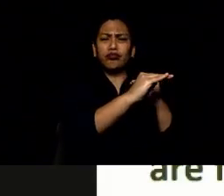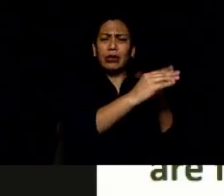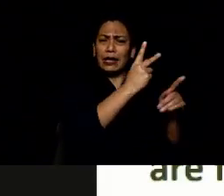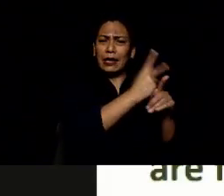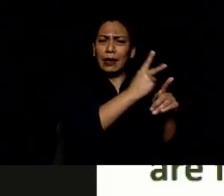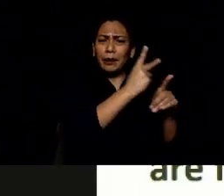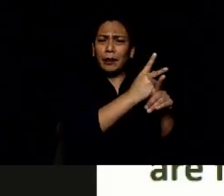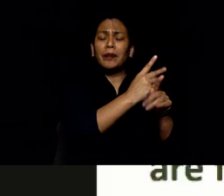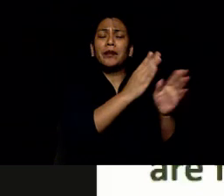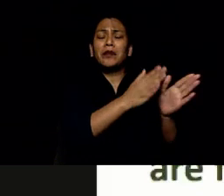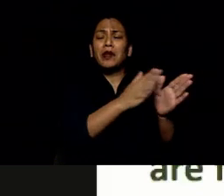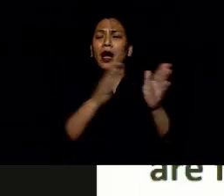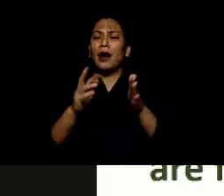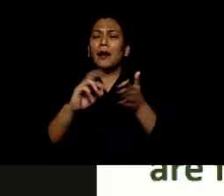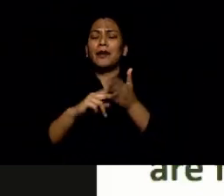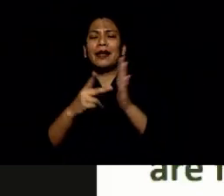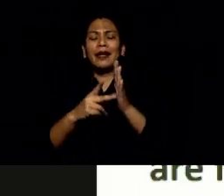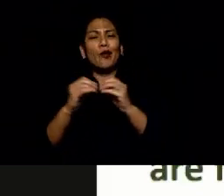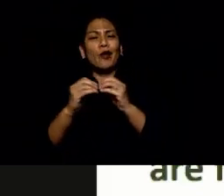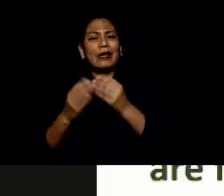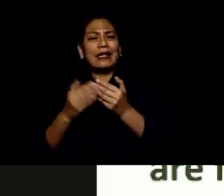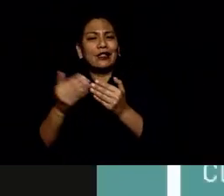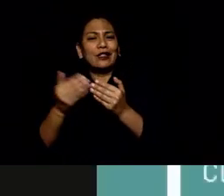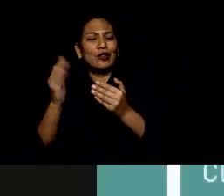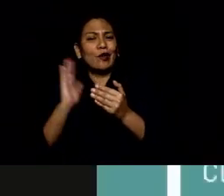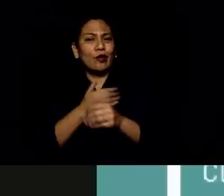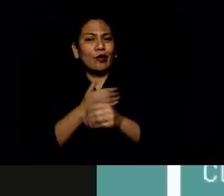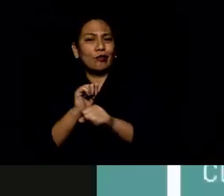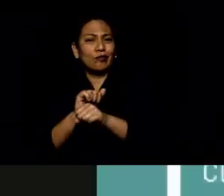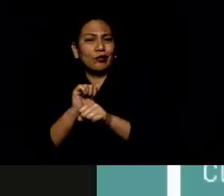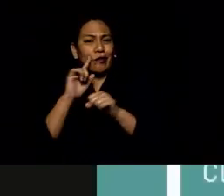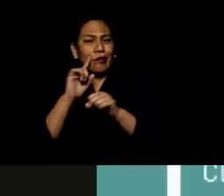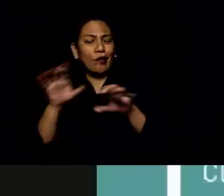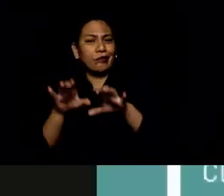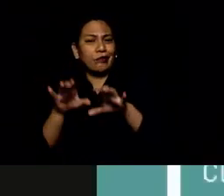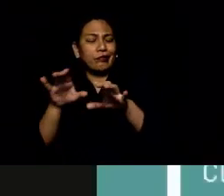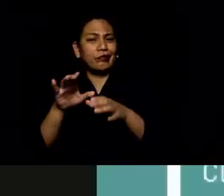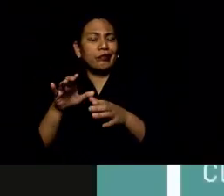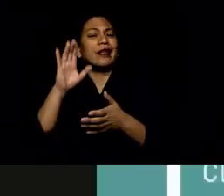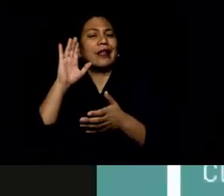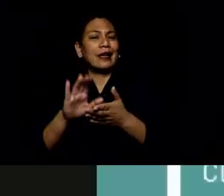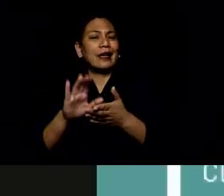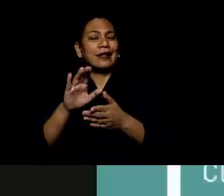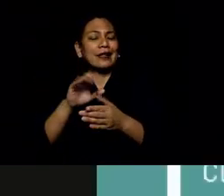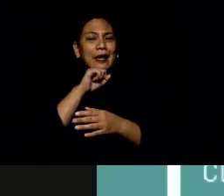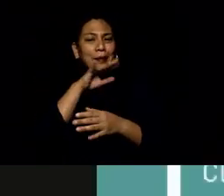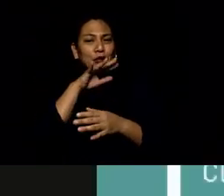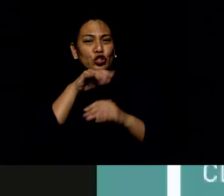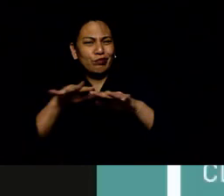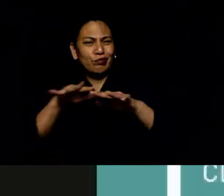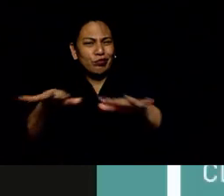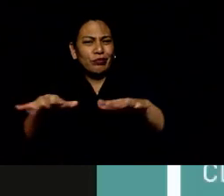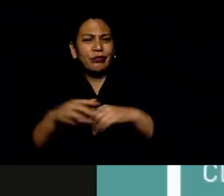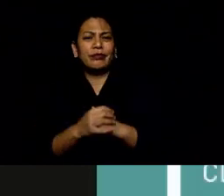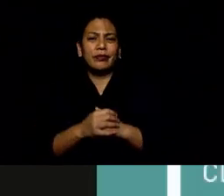it would make our task much easier. Um, I should have mentioned at the beginning of this, that I'm